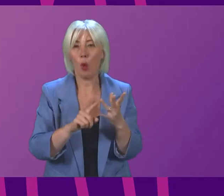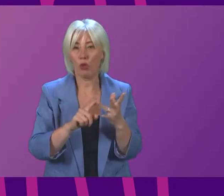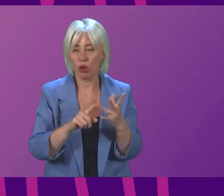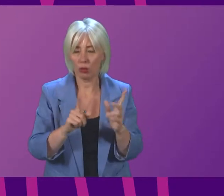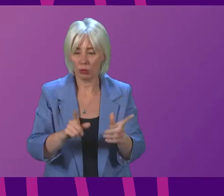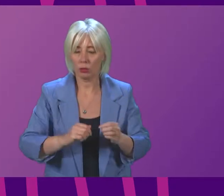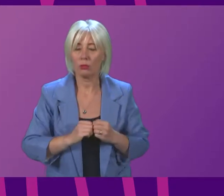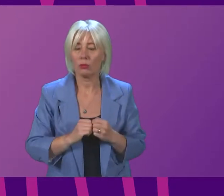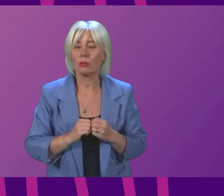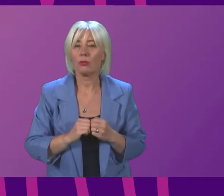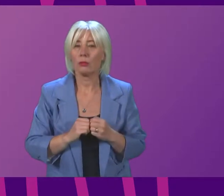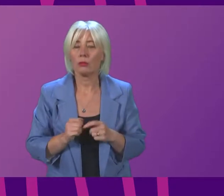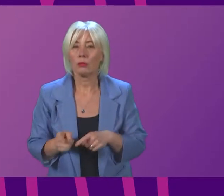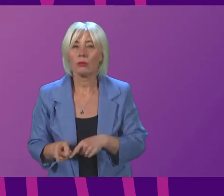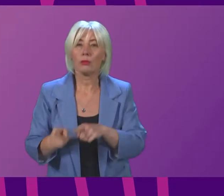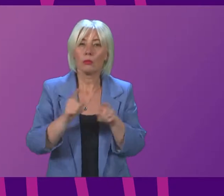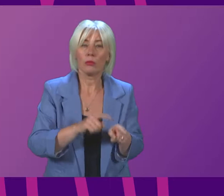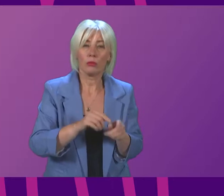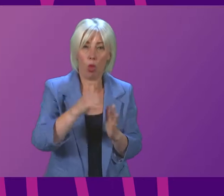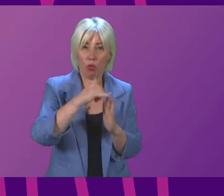In relation to the reporting questions, I refer to the examples that I gave in